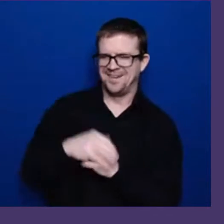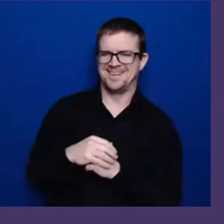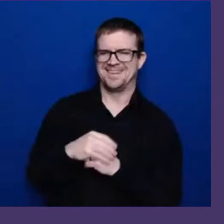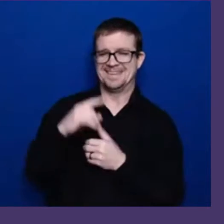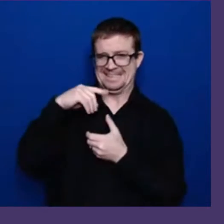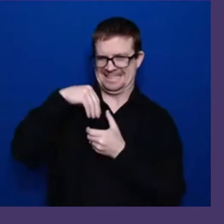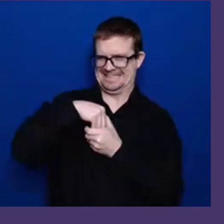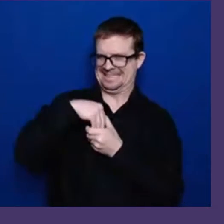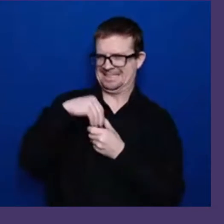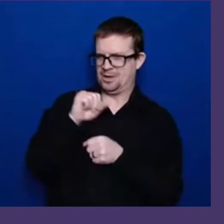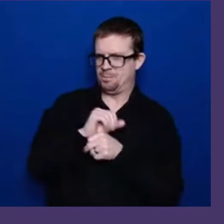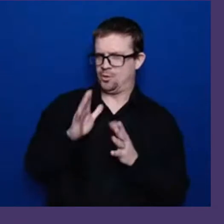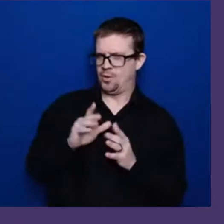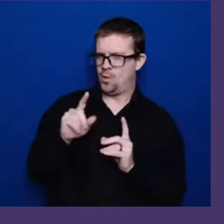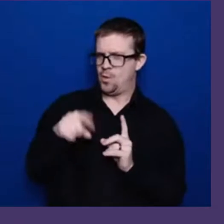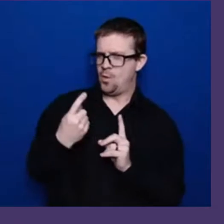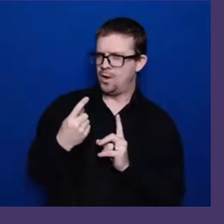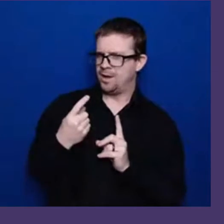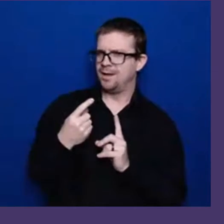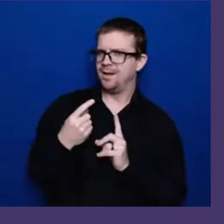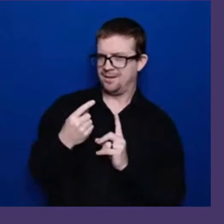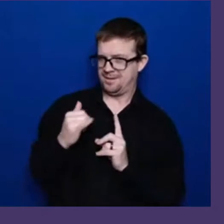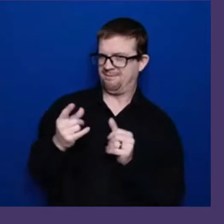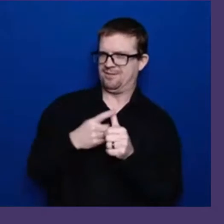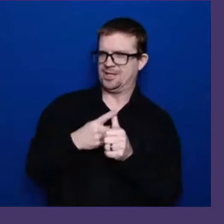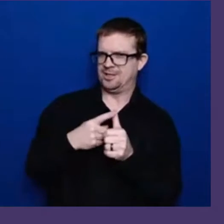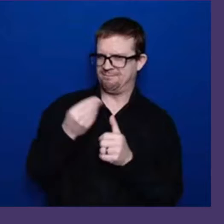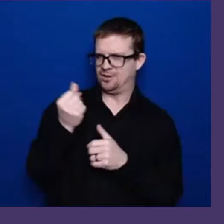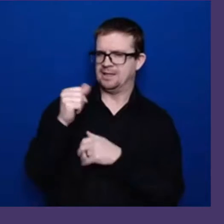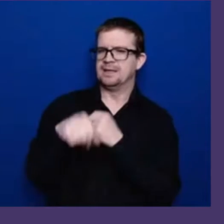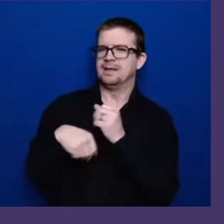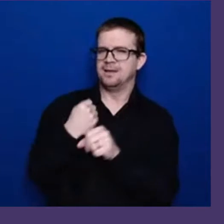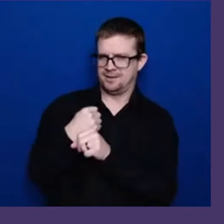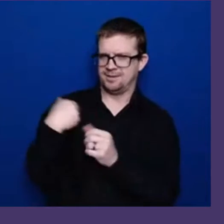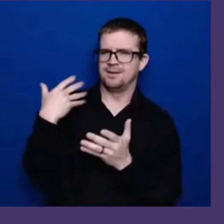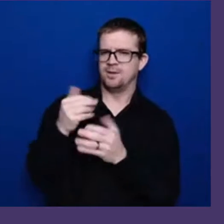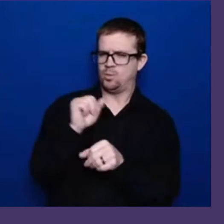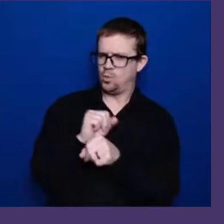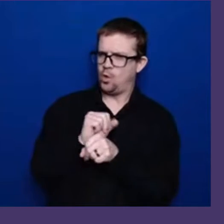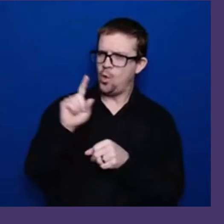it was for the first few years. My gosh, this is my 14th.